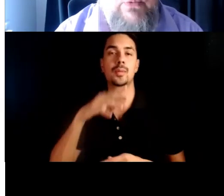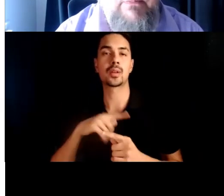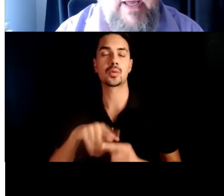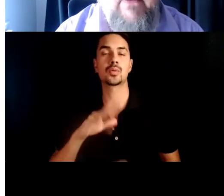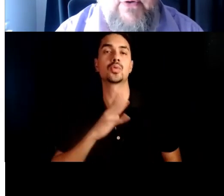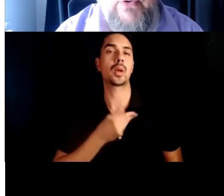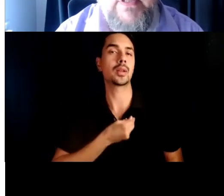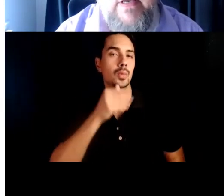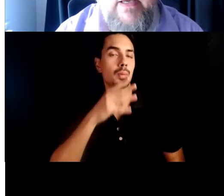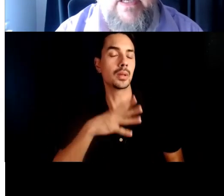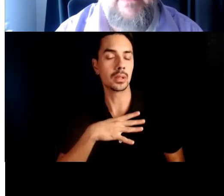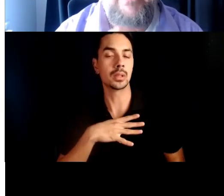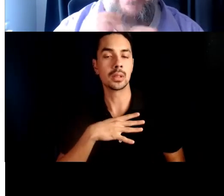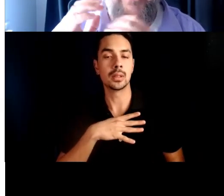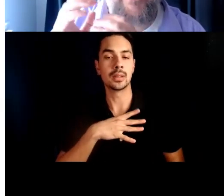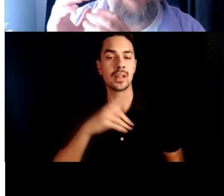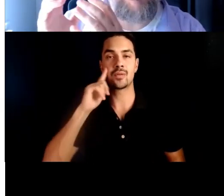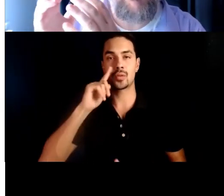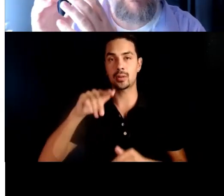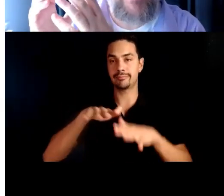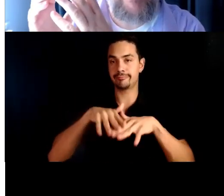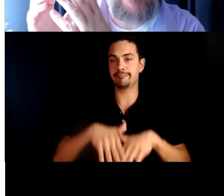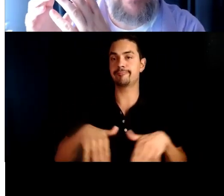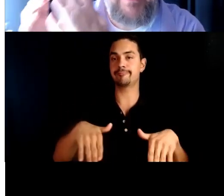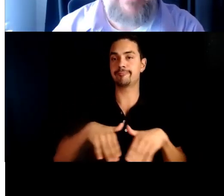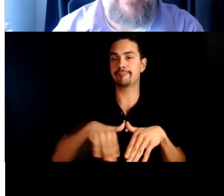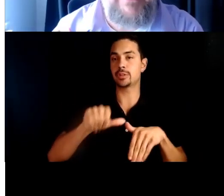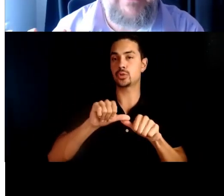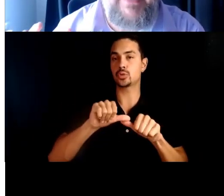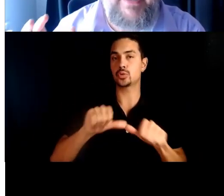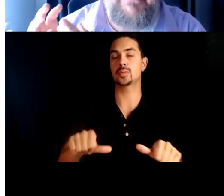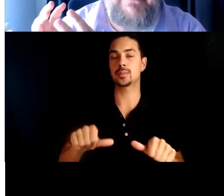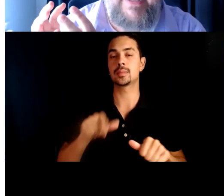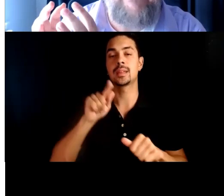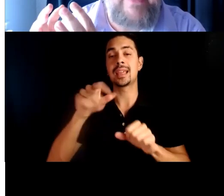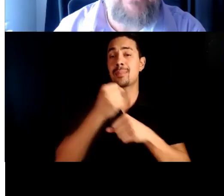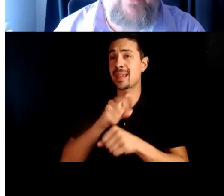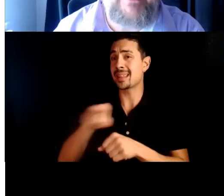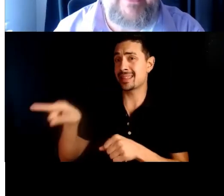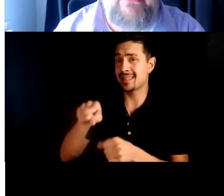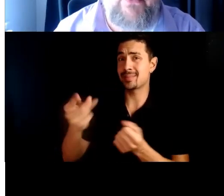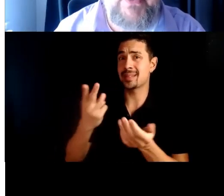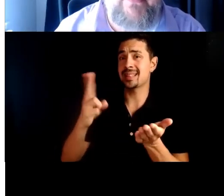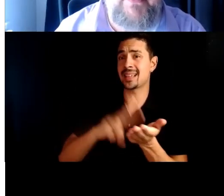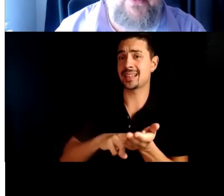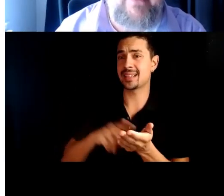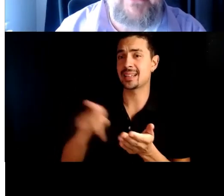he would make folks sign a statement if they didn't wanna get divorced from their wife.